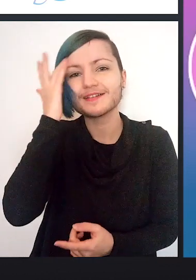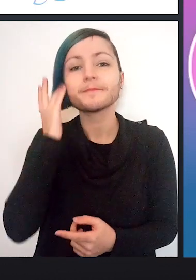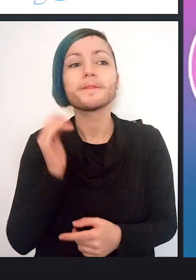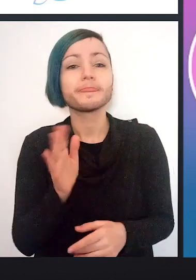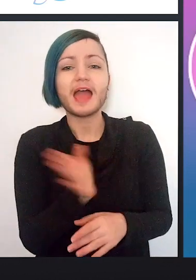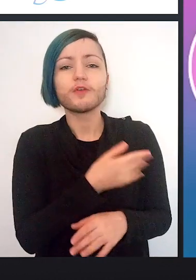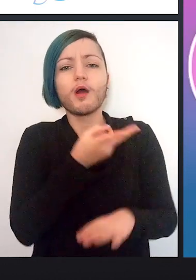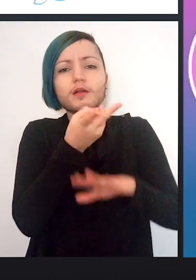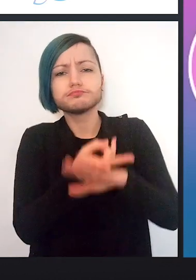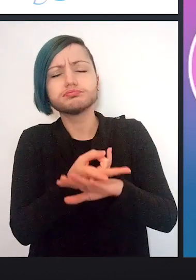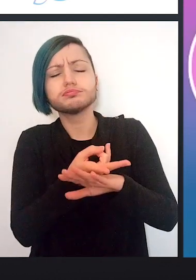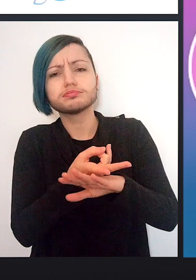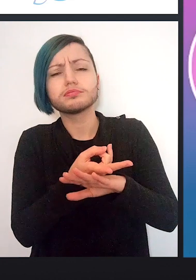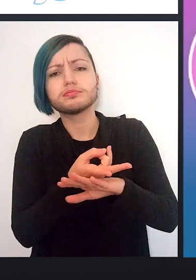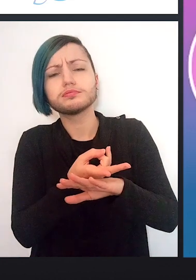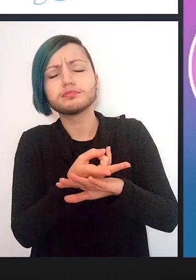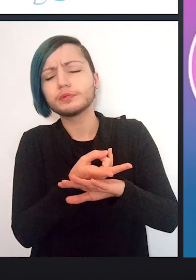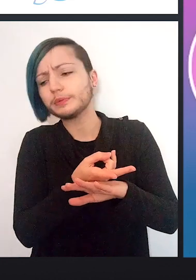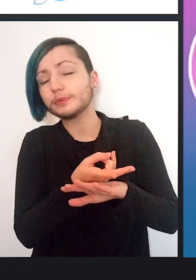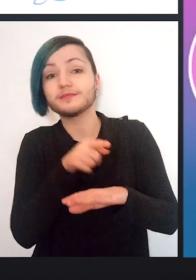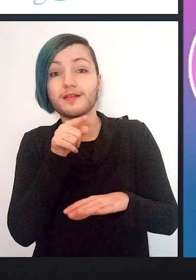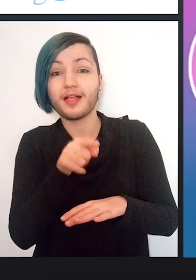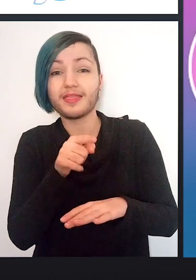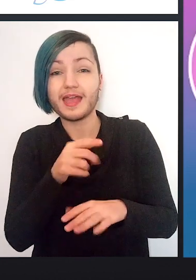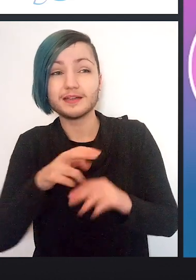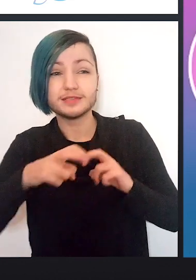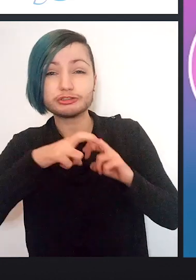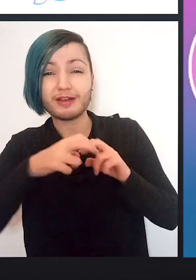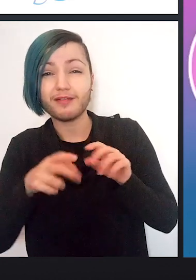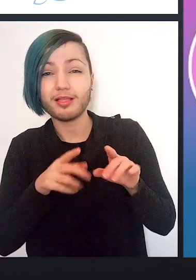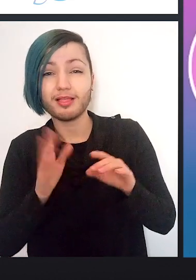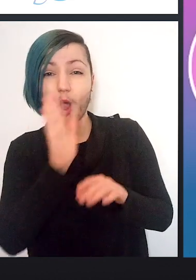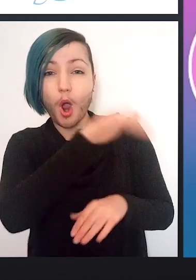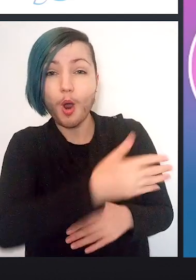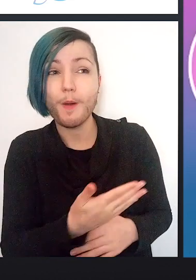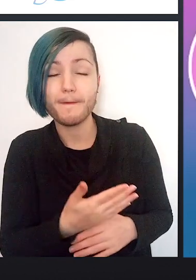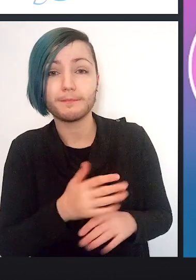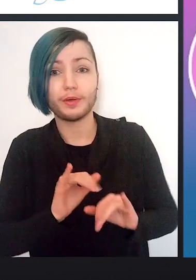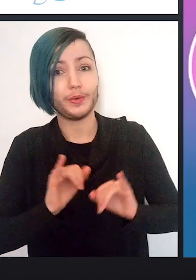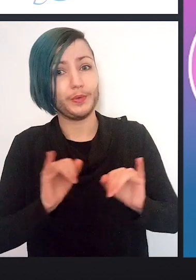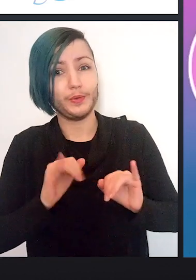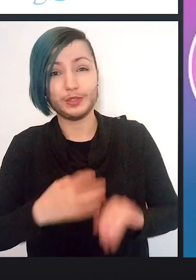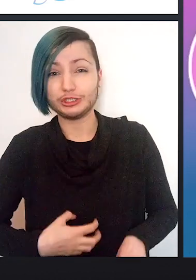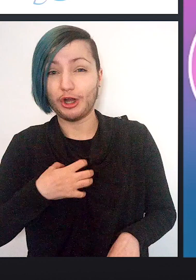All those people laying on their beds are gonna have a huge shock when going home day comes."